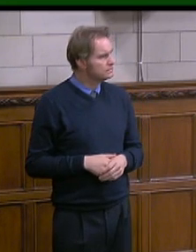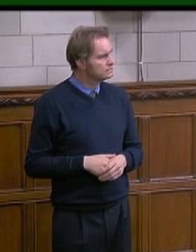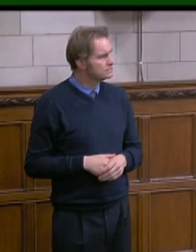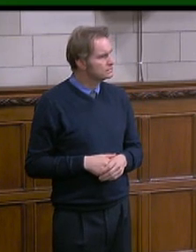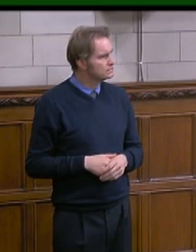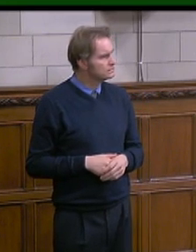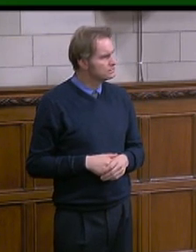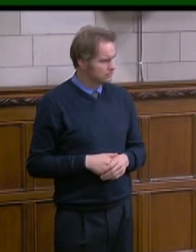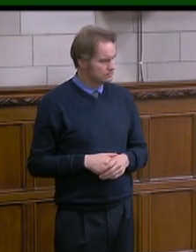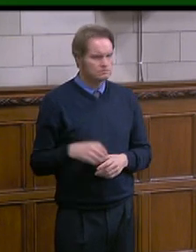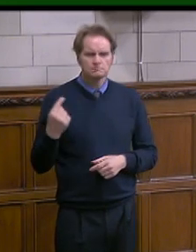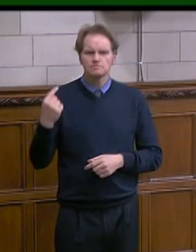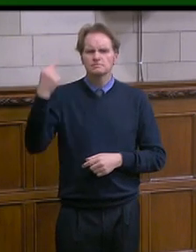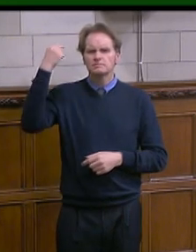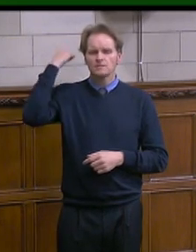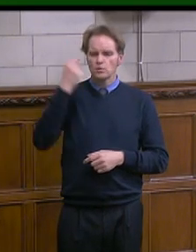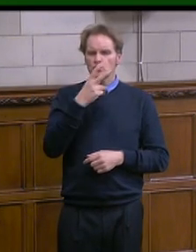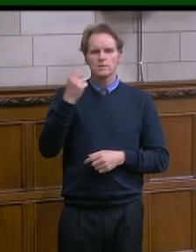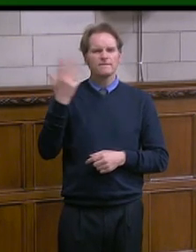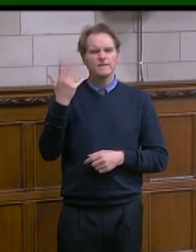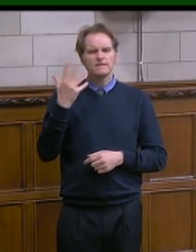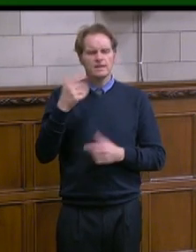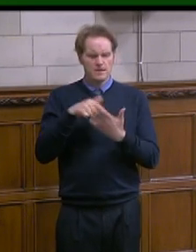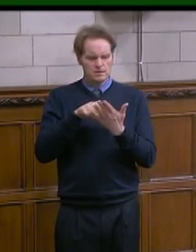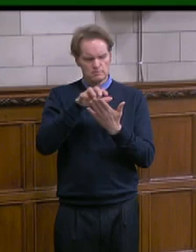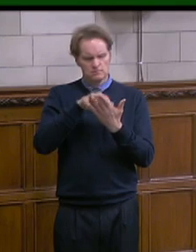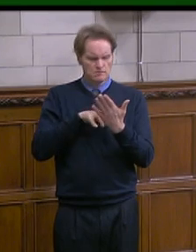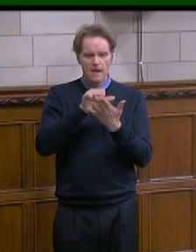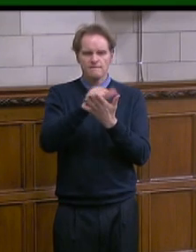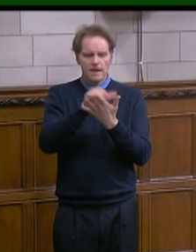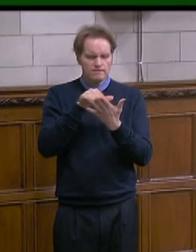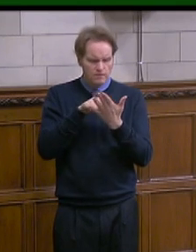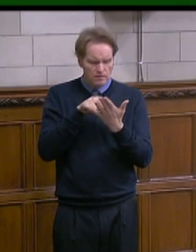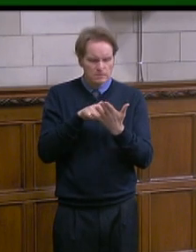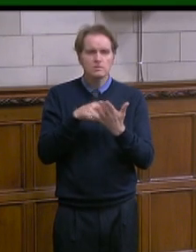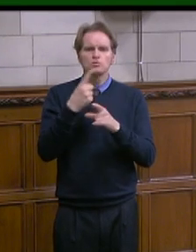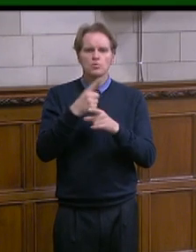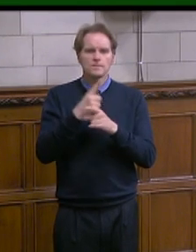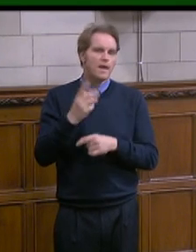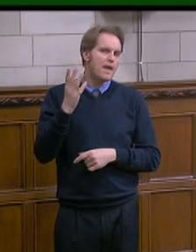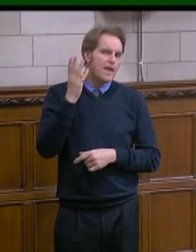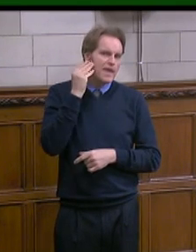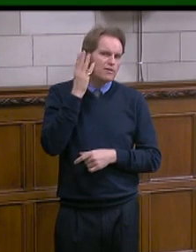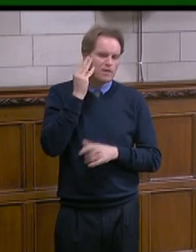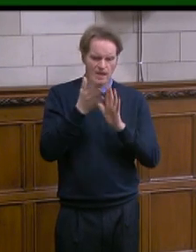In it, a whole town learns sign language, allowing people to communicate with a deaf man.